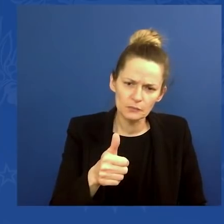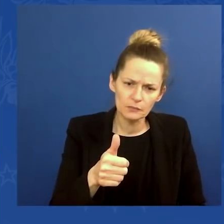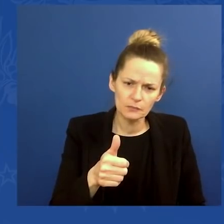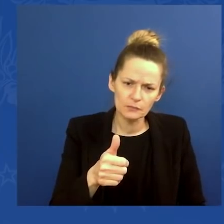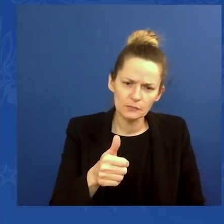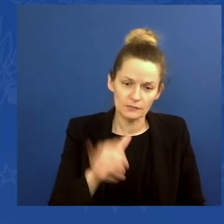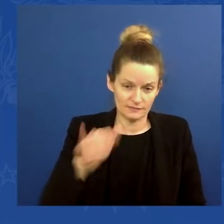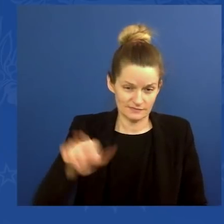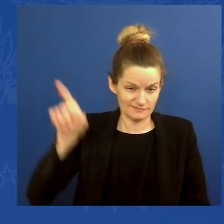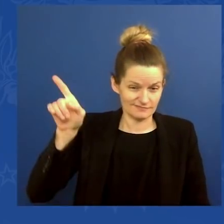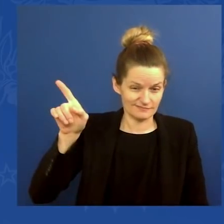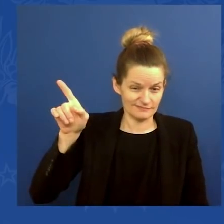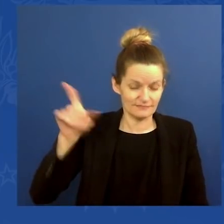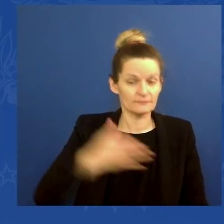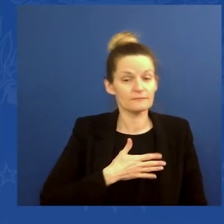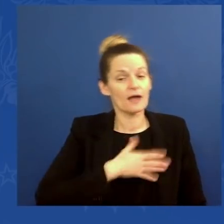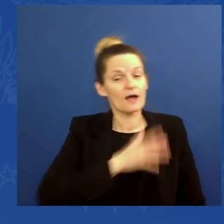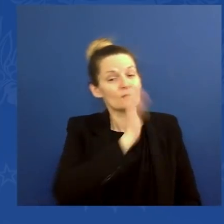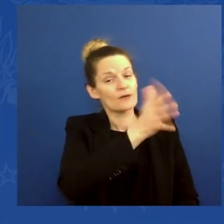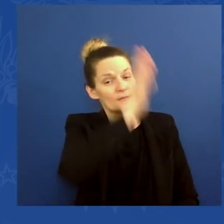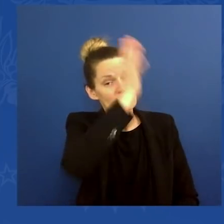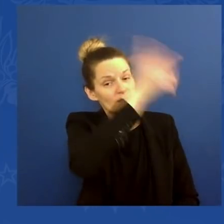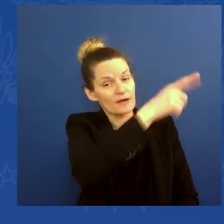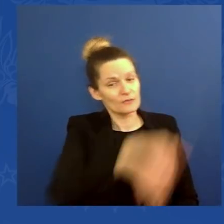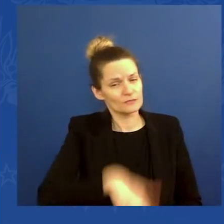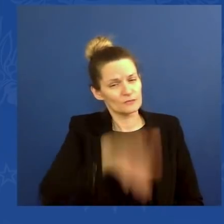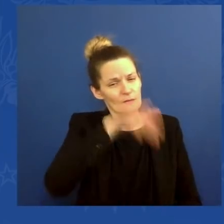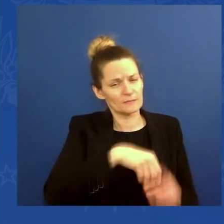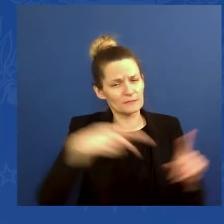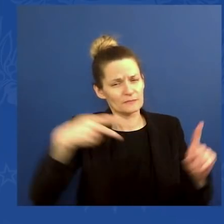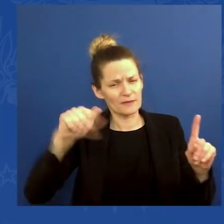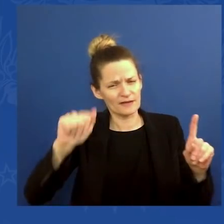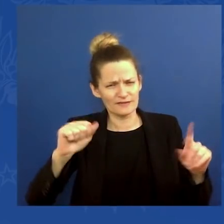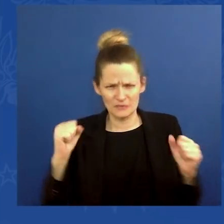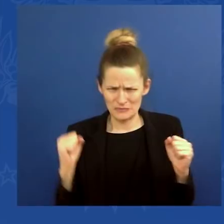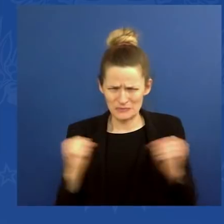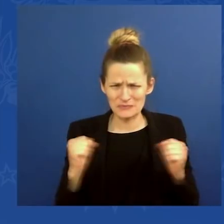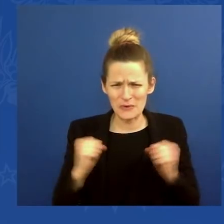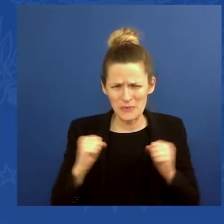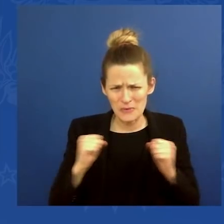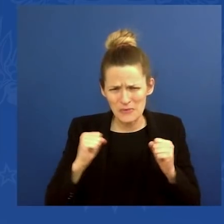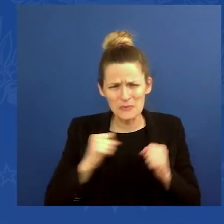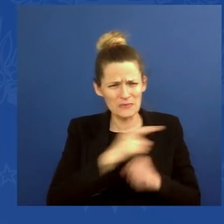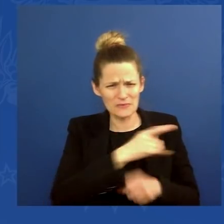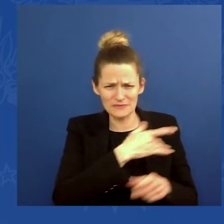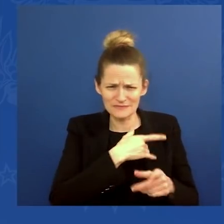were growing up in the coal country of Scranton, being Irish was less than a badge of honor.